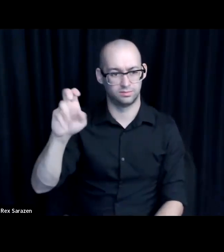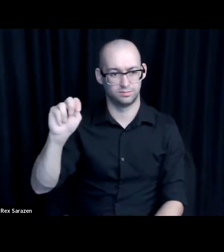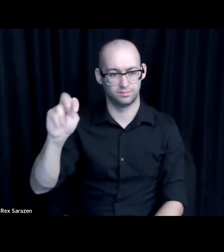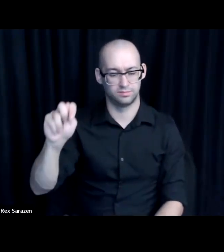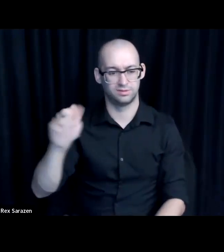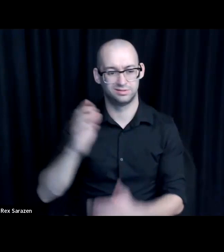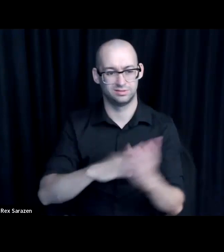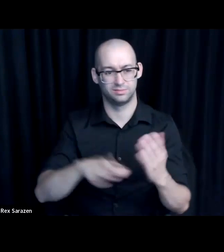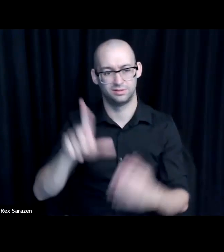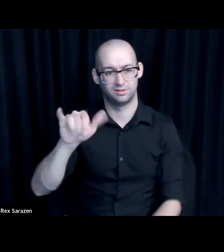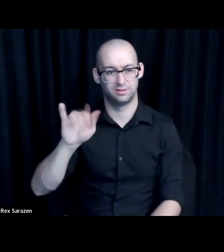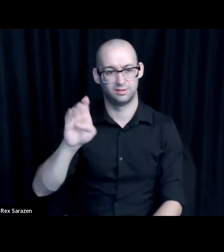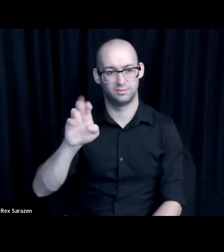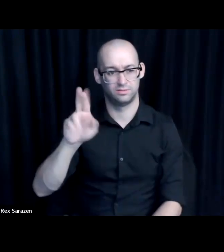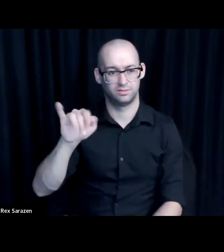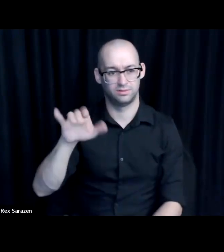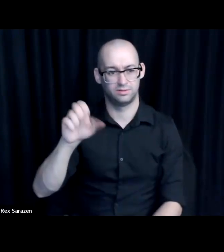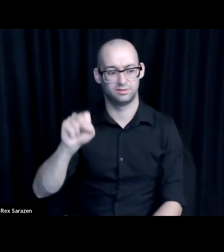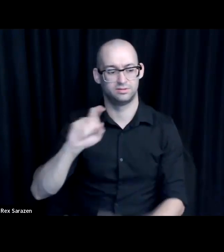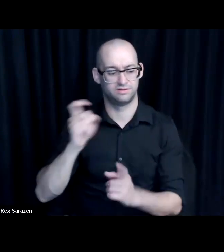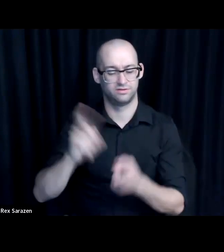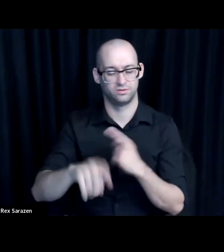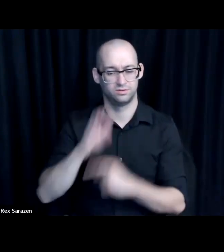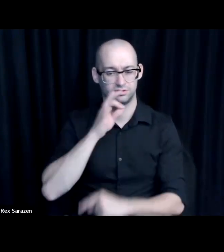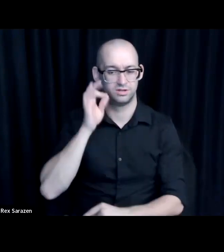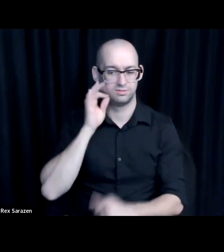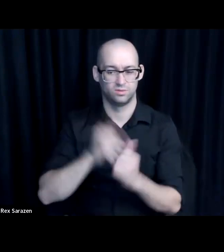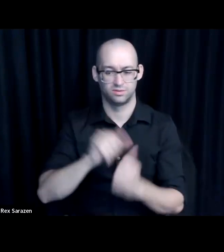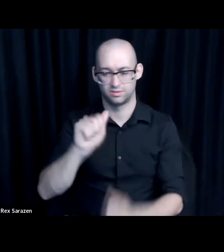liberties given to the Tribes with allotment lands and Federal trust lands, with regards